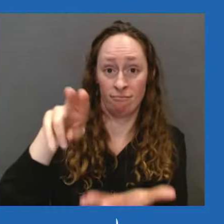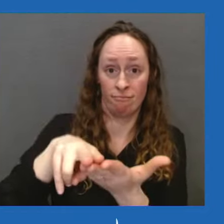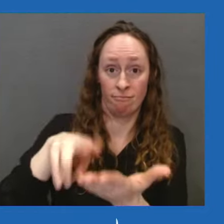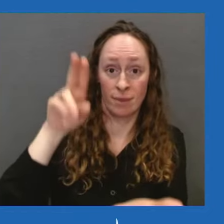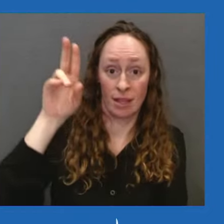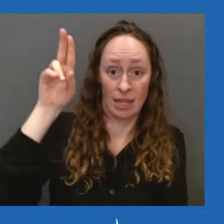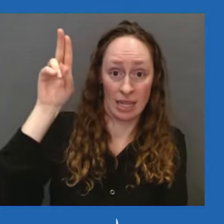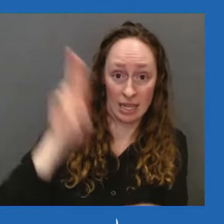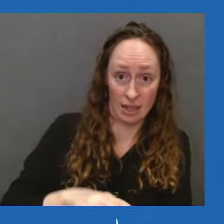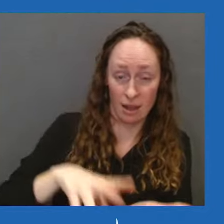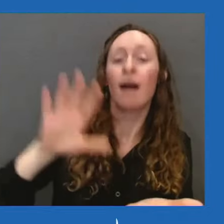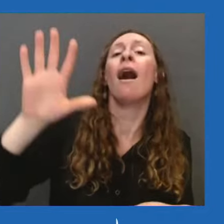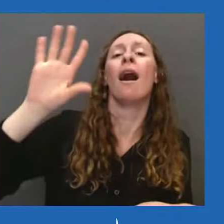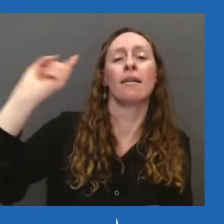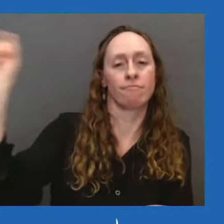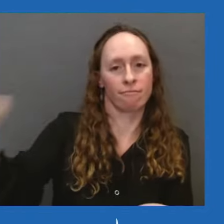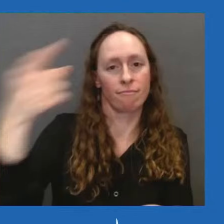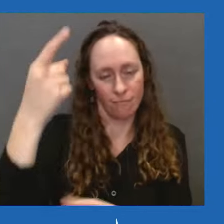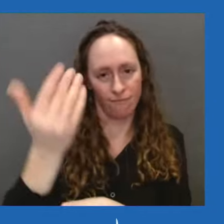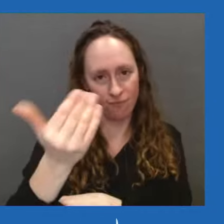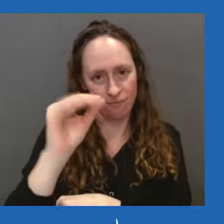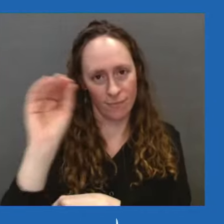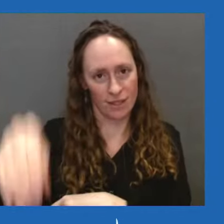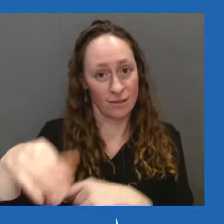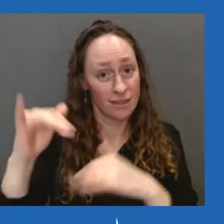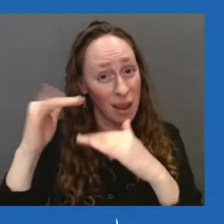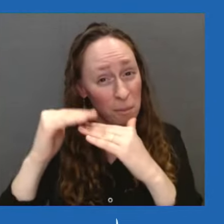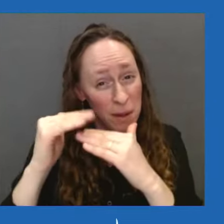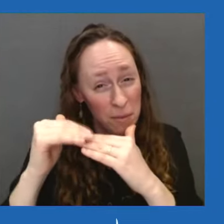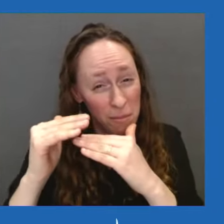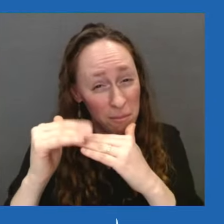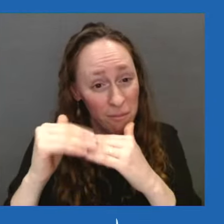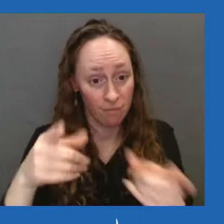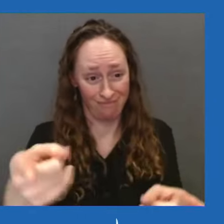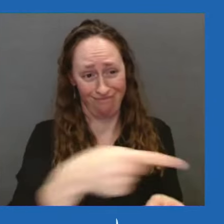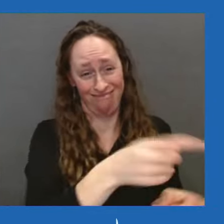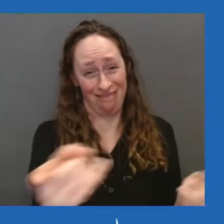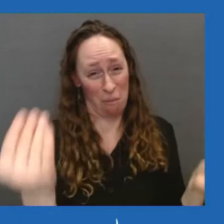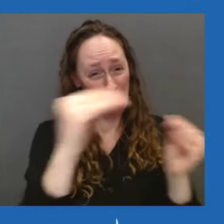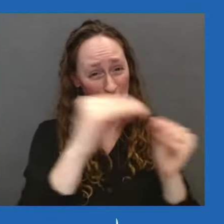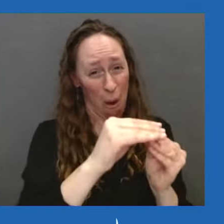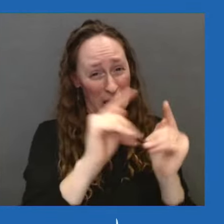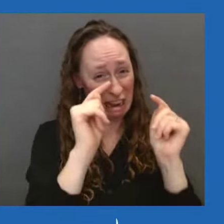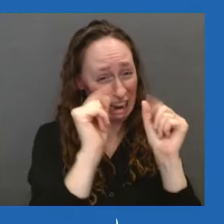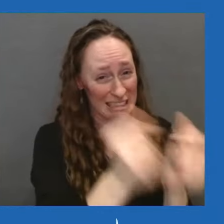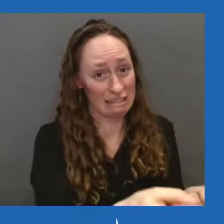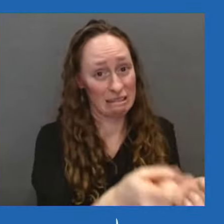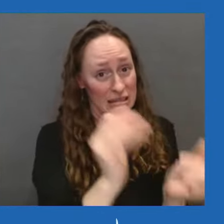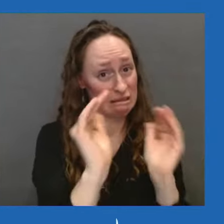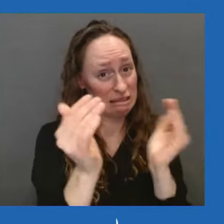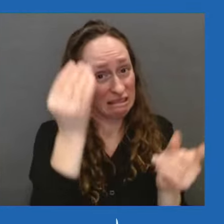That's even less than you all pay, but they were paying zero before. That paid for all the work we did, and we have more work to do.